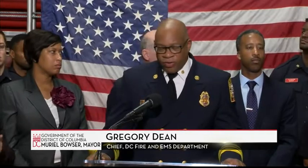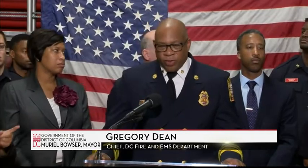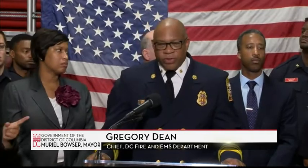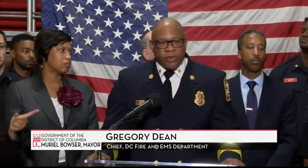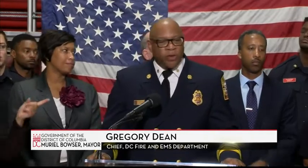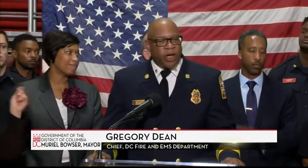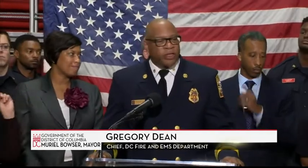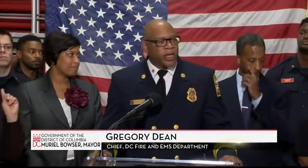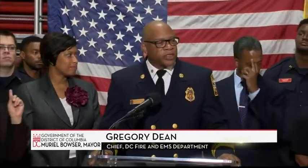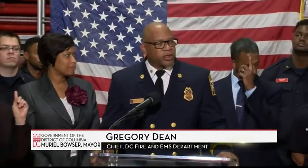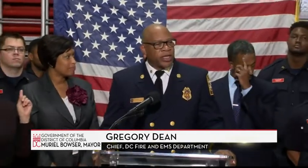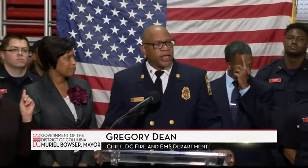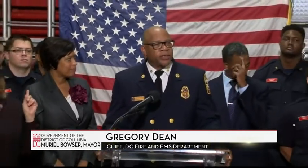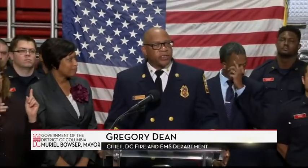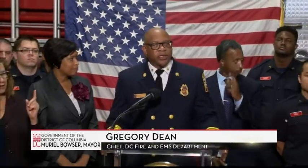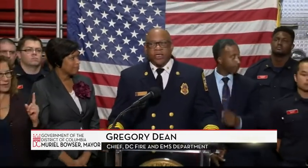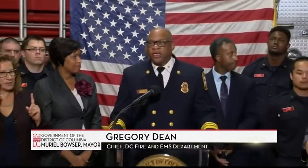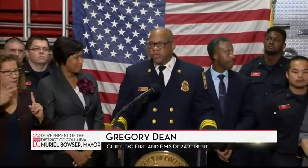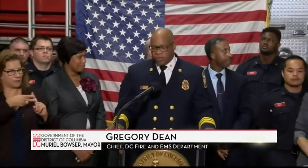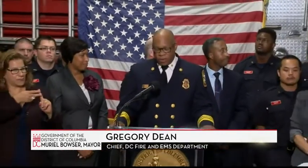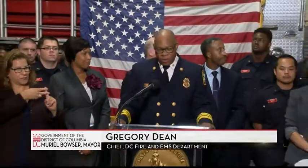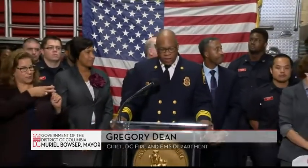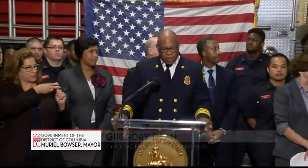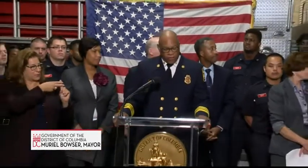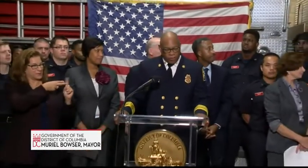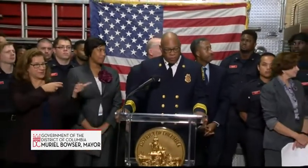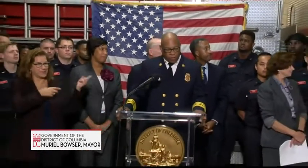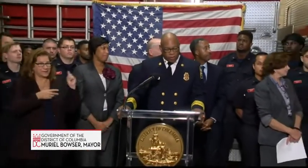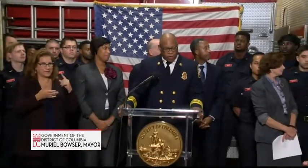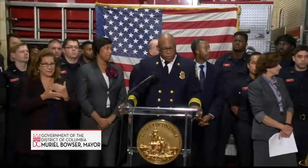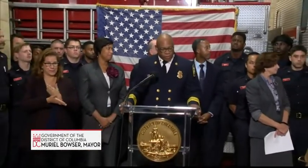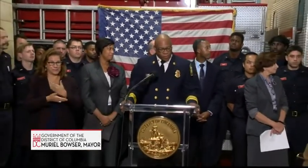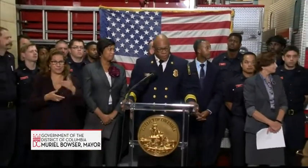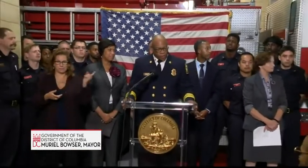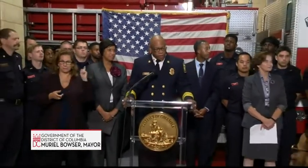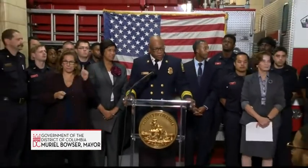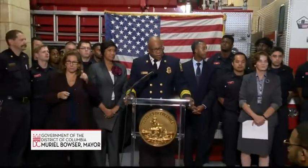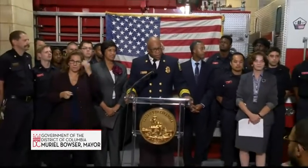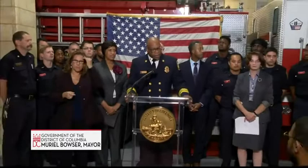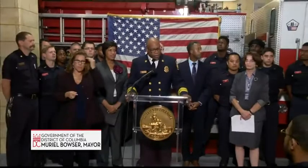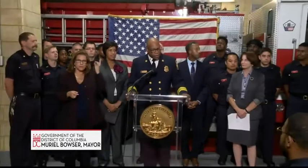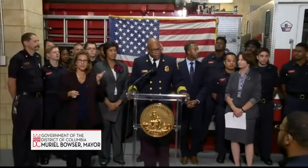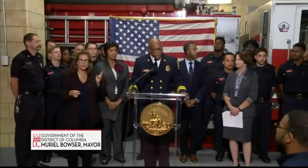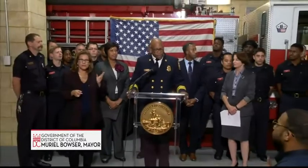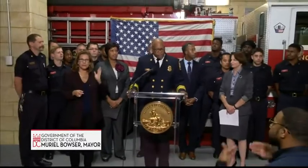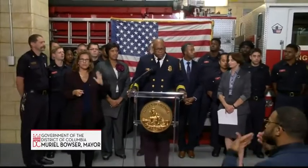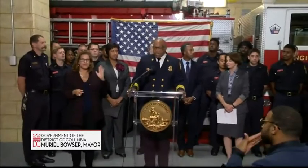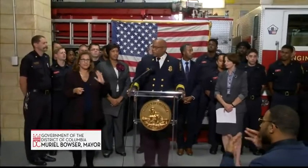RECRUITS AND WE WANT TO MAKE SURE THEY UNDERSTOOD THE HISTORY OF WHERE WE ARE COMING. THANK YOU, MAYOR BOWSER, AND